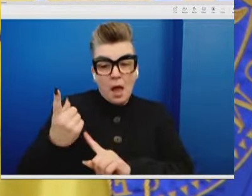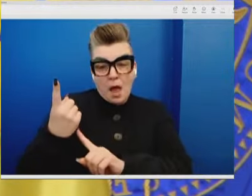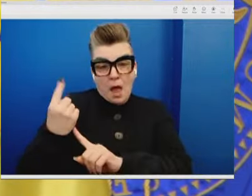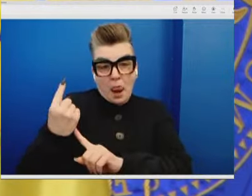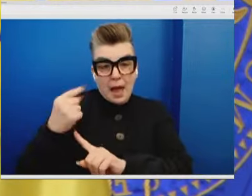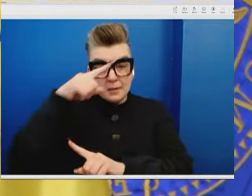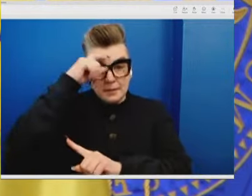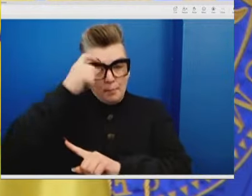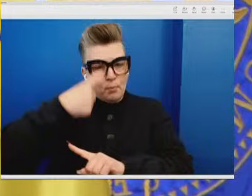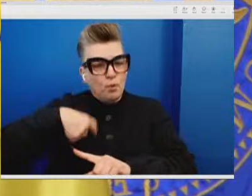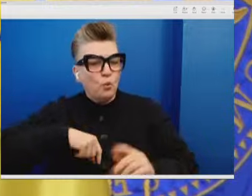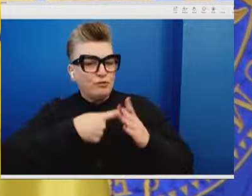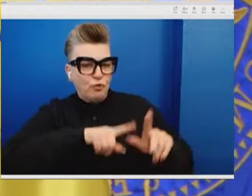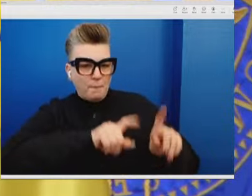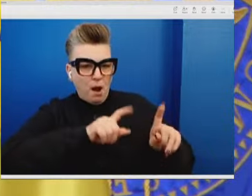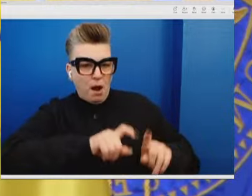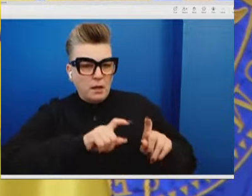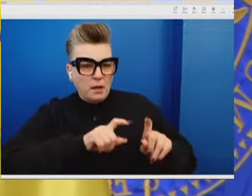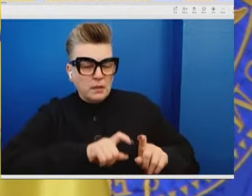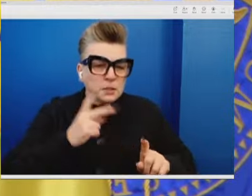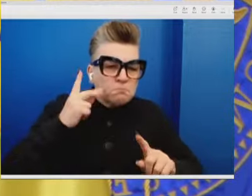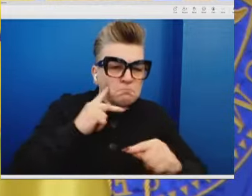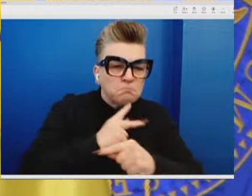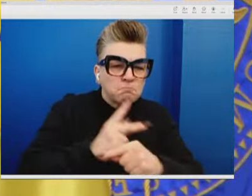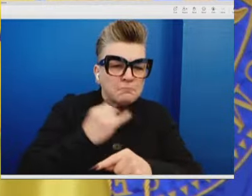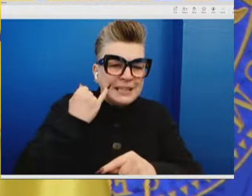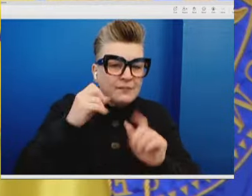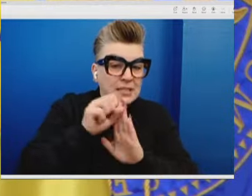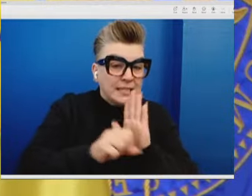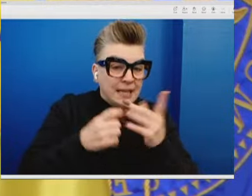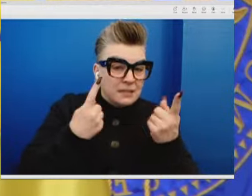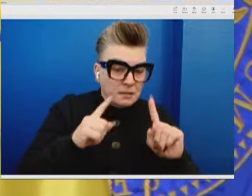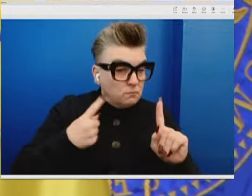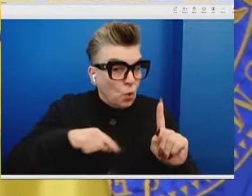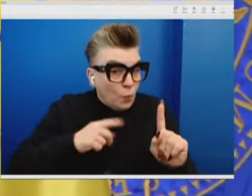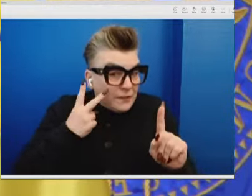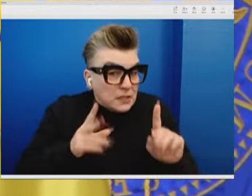sources with the states. And we've seen great progress there and we're really also giving